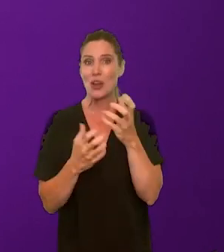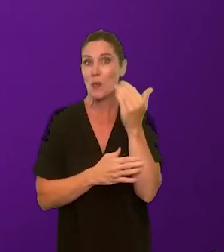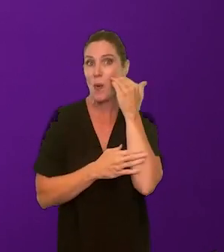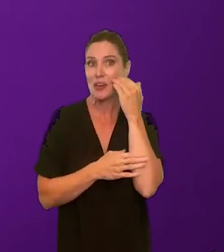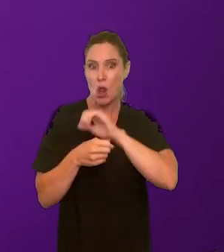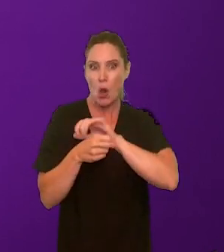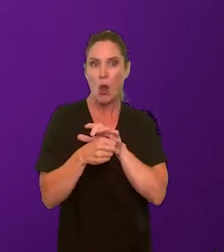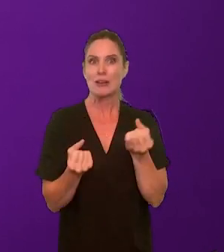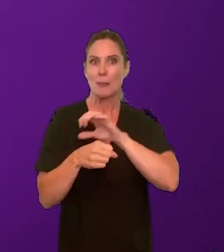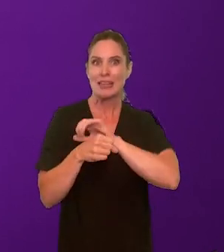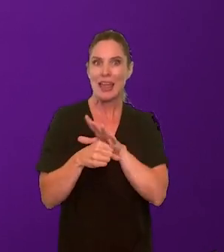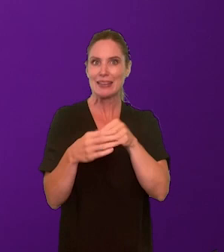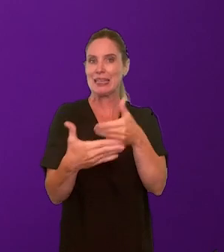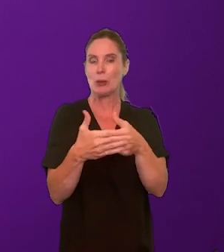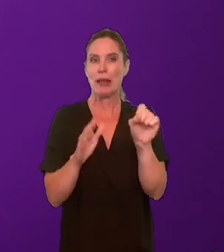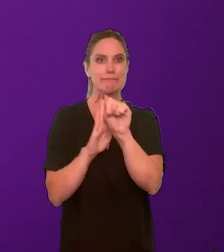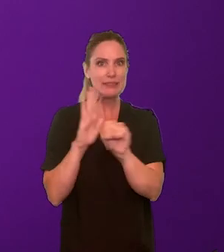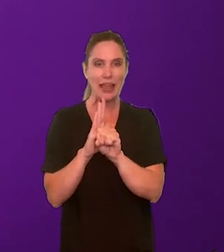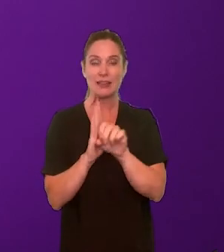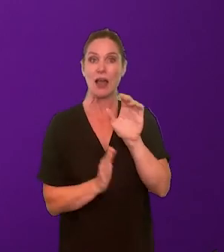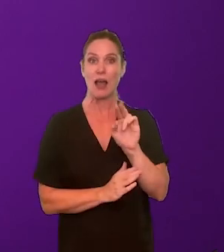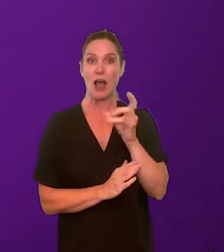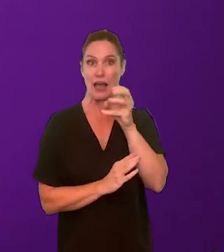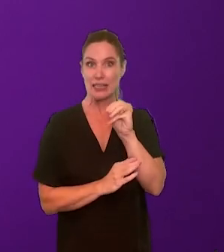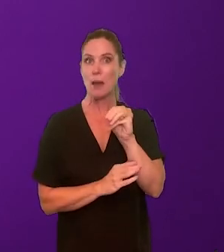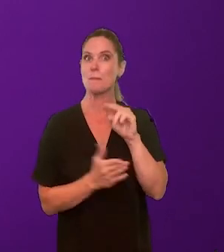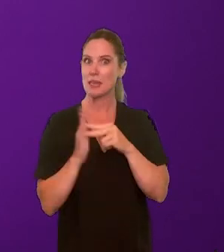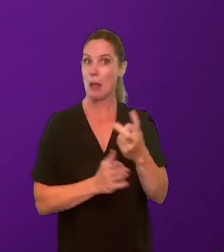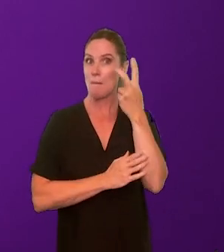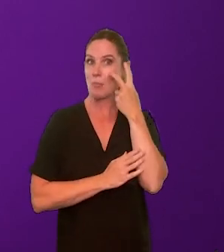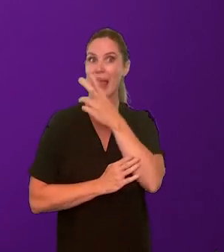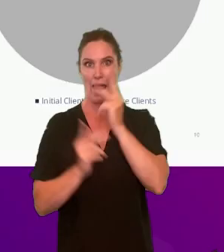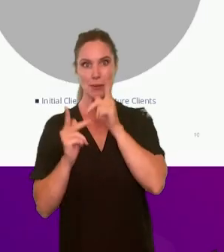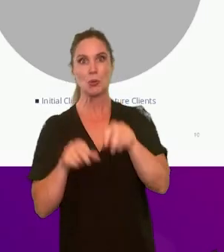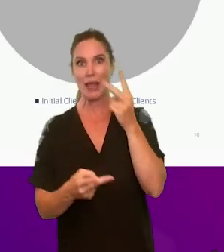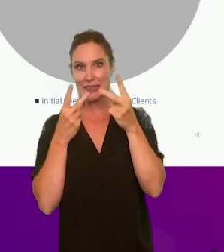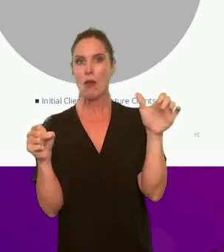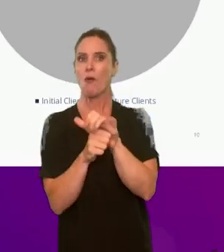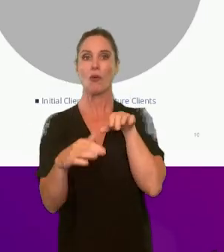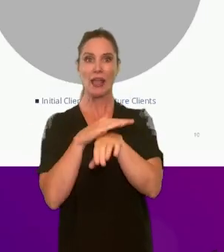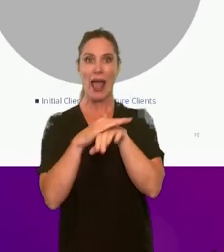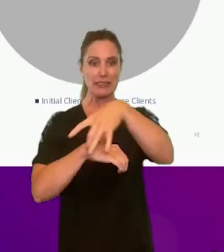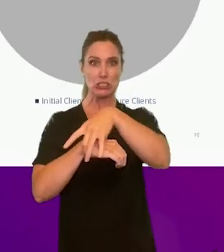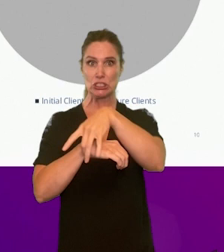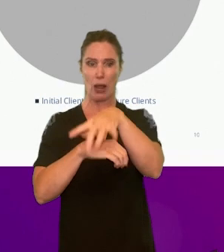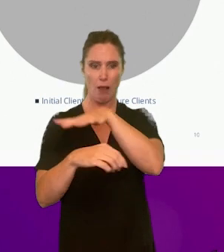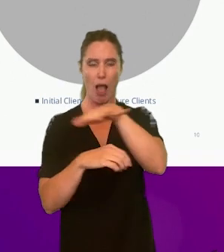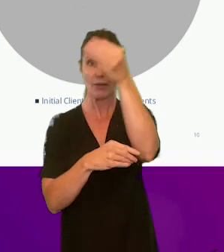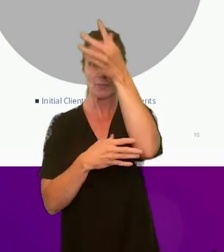Audiom allows blind and sighted users to fully access geographic information. We currently have three paying customers